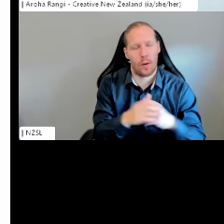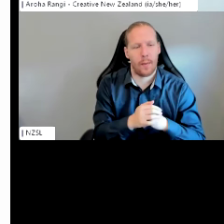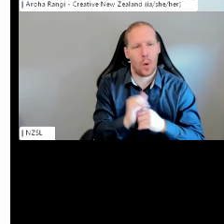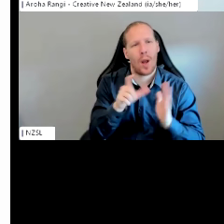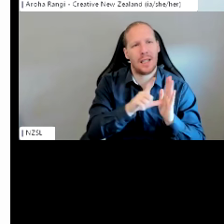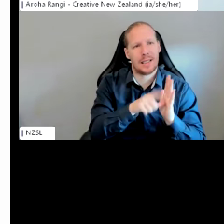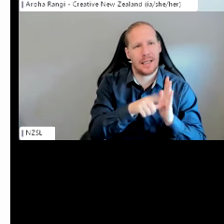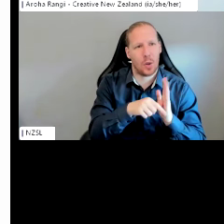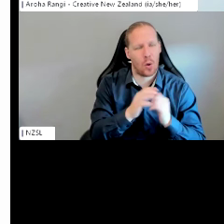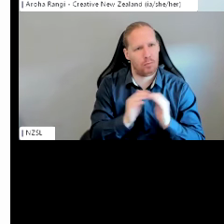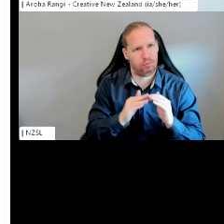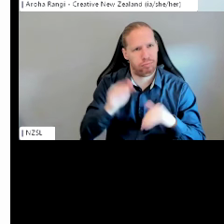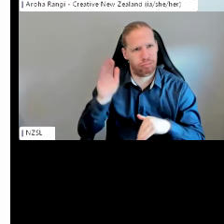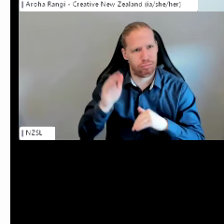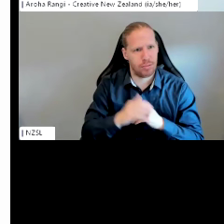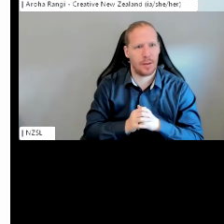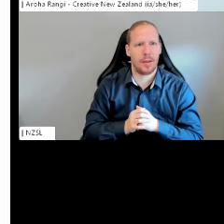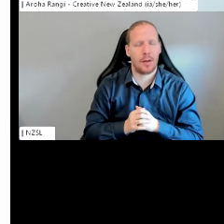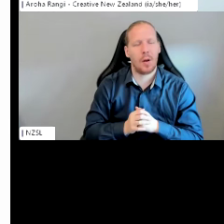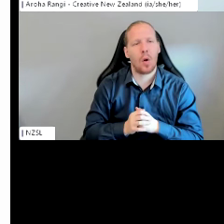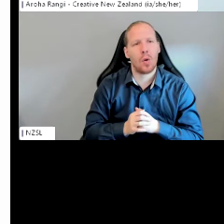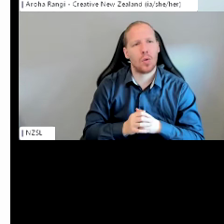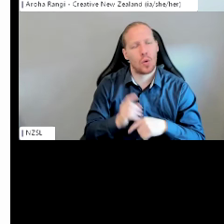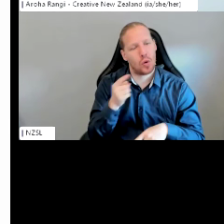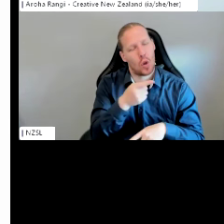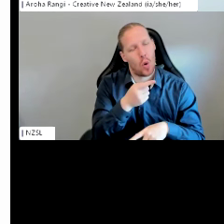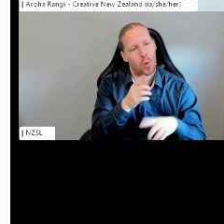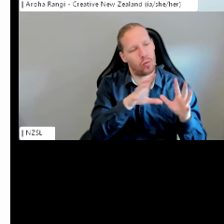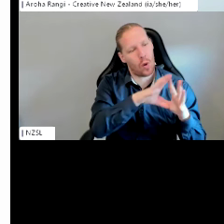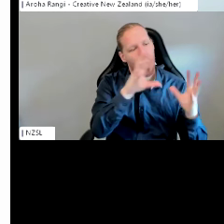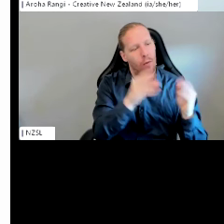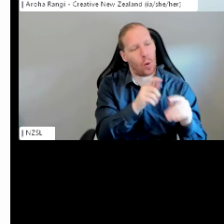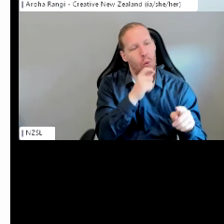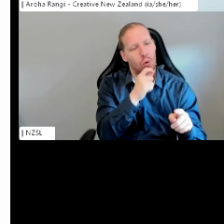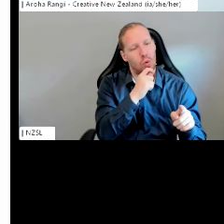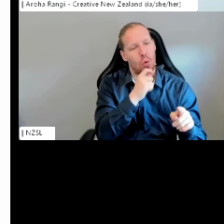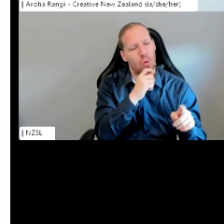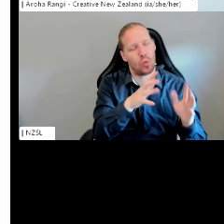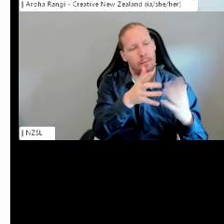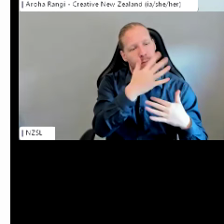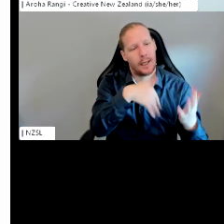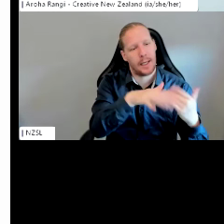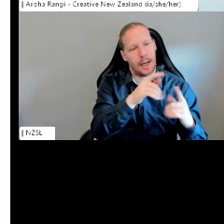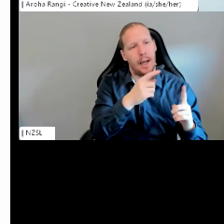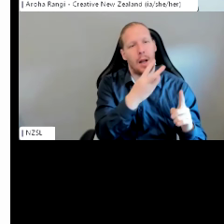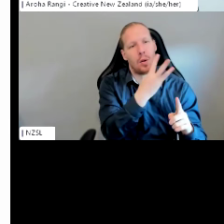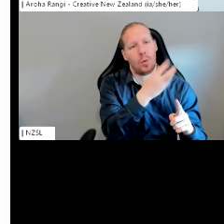back to social media at 36%. Um so you can see that this is not 36% is an average but it's not